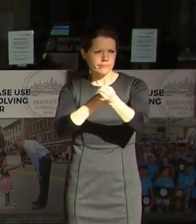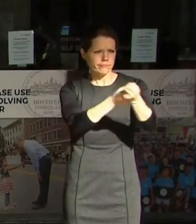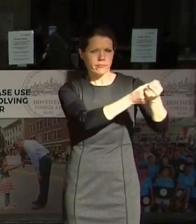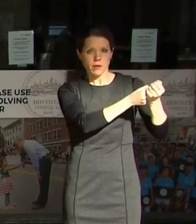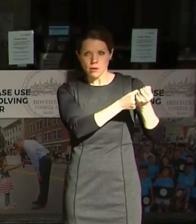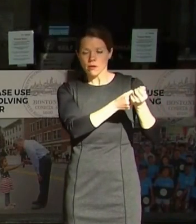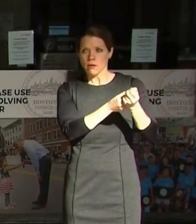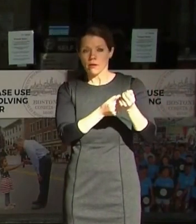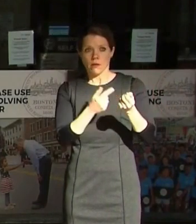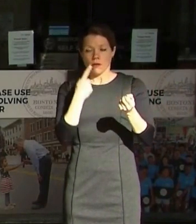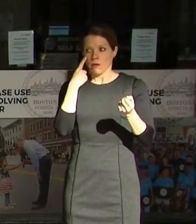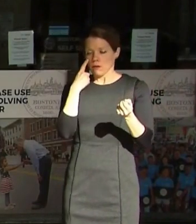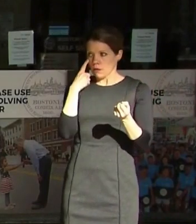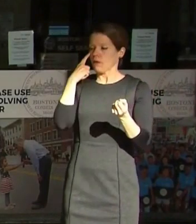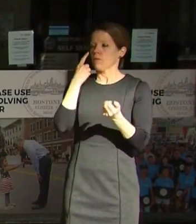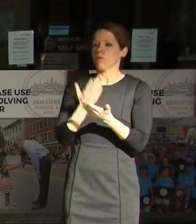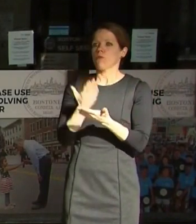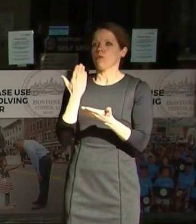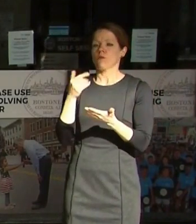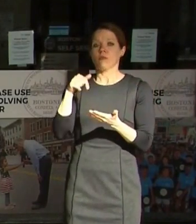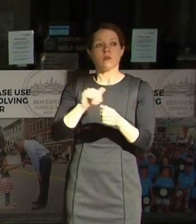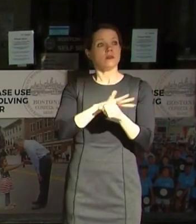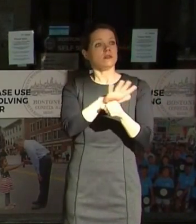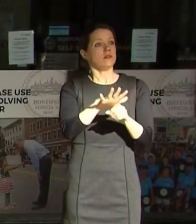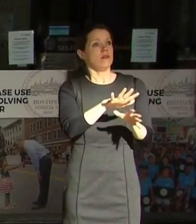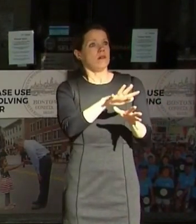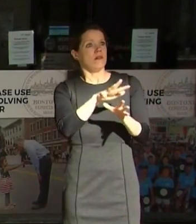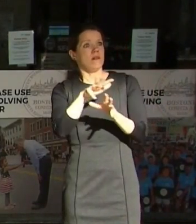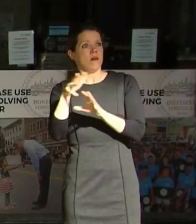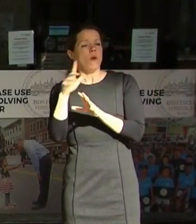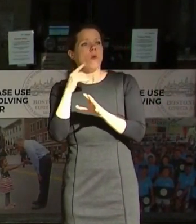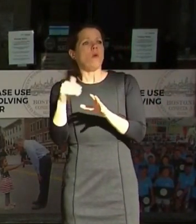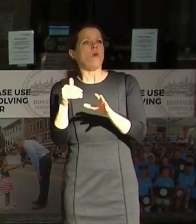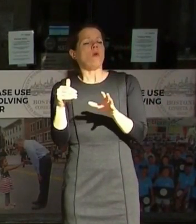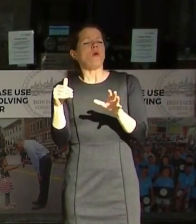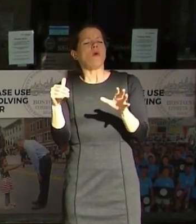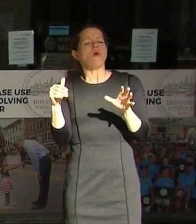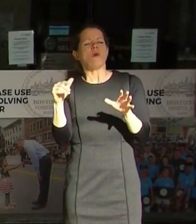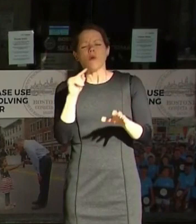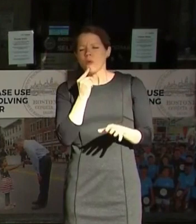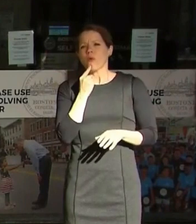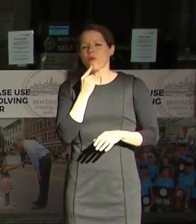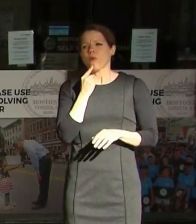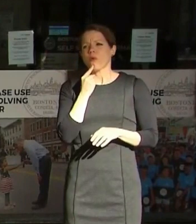RESPONDERS AND DOCTORS AND NURSES AND HEALTHCARE WORKERS AND ALL FRONT-LINE WORKERS IN THIS PANDEMIC AND IT IS A REMINDER HOW SERIOUS THIS